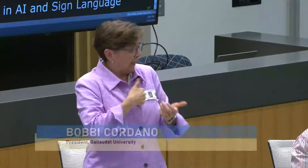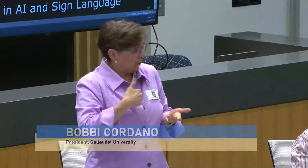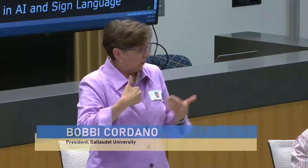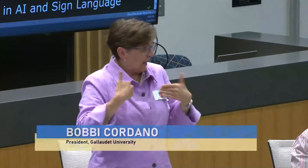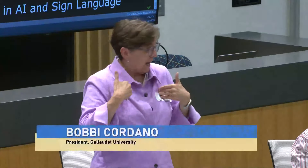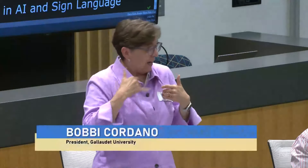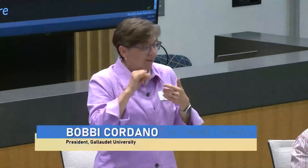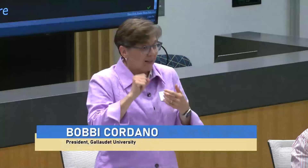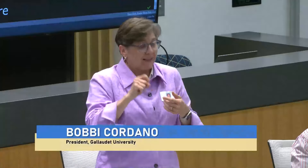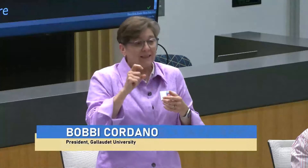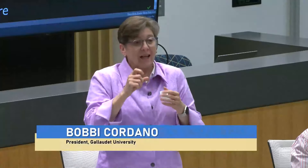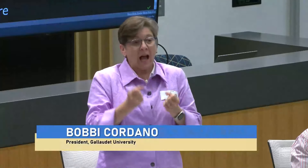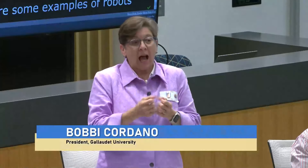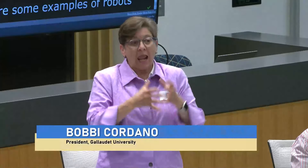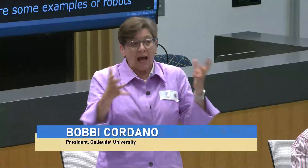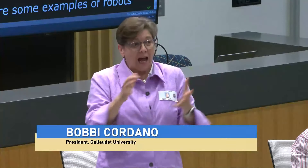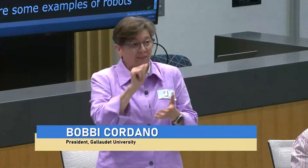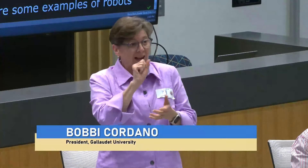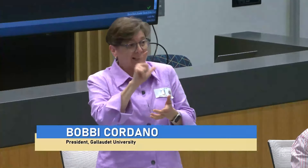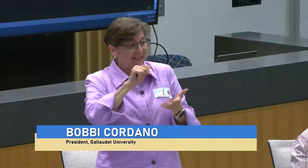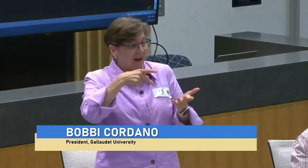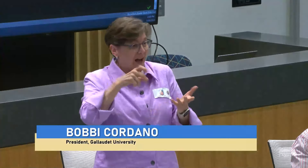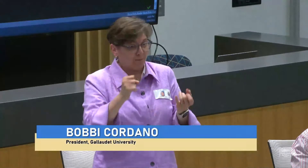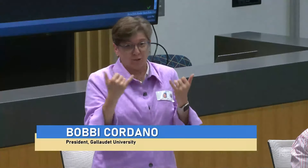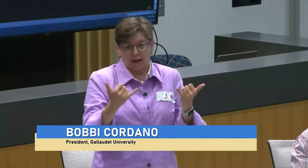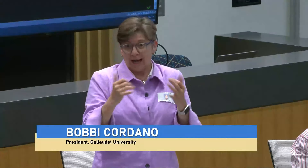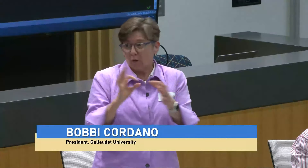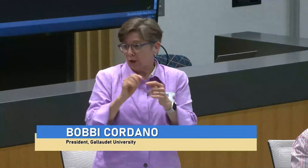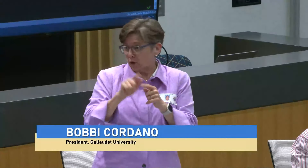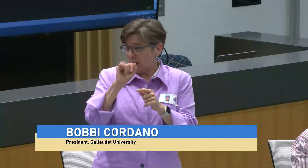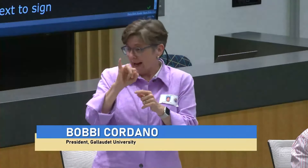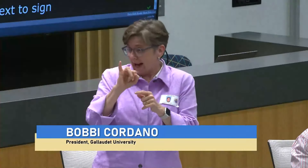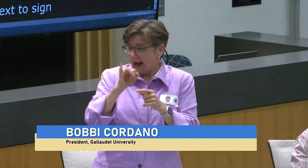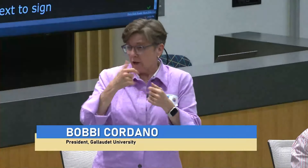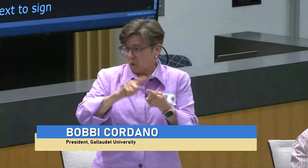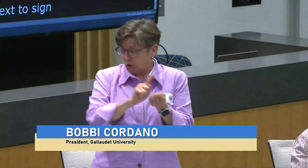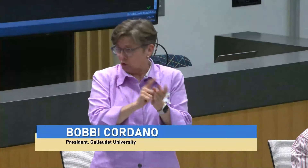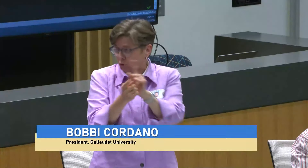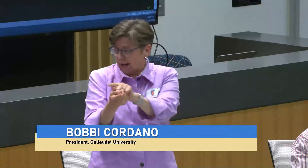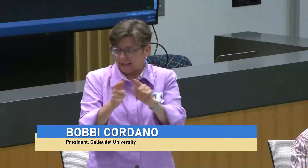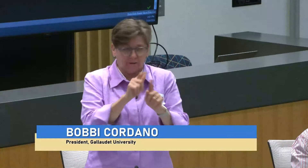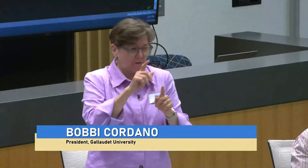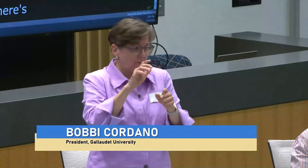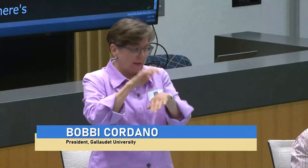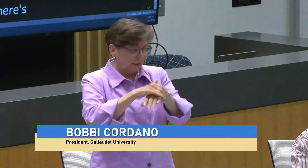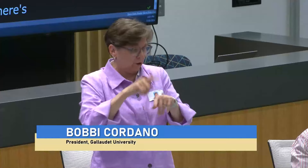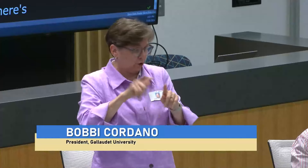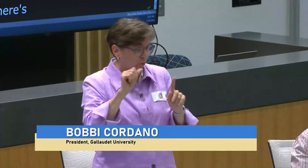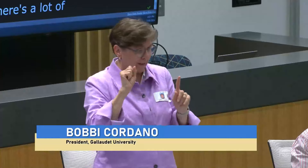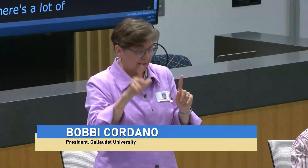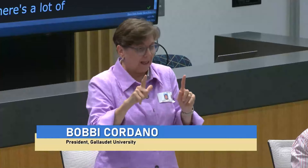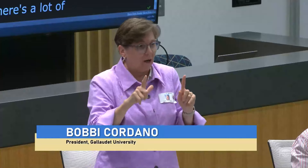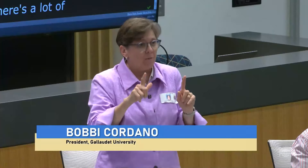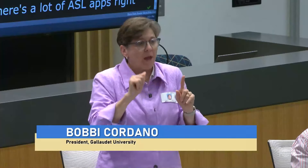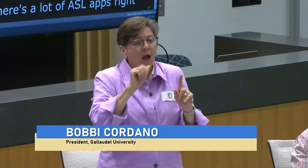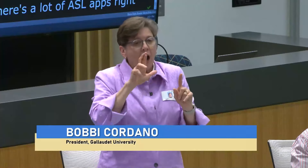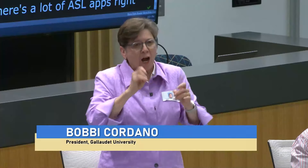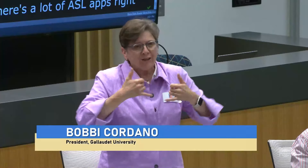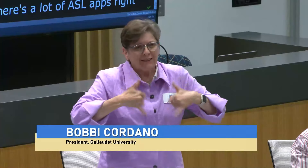INVESTMENT. YOU KNOW, WHAT WE'RE GOING TO SEE PEOPLE TALKING ABOUT IN AI AND SIGN LANGUAGE AND I THINK THERE ARE SOME EXAMPLES OF ROBOTS THAT SIGN